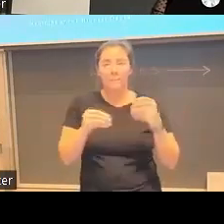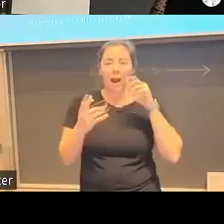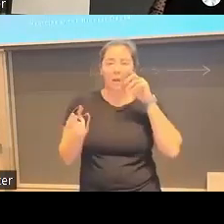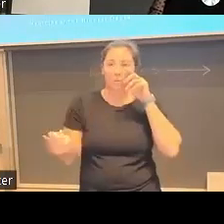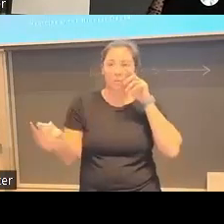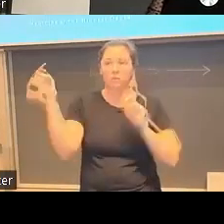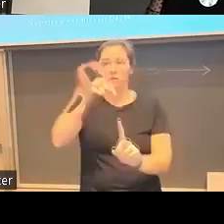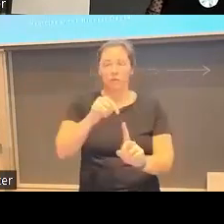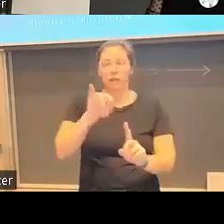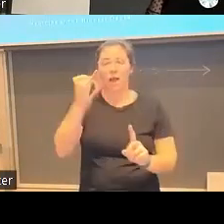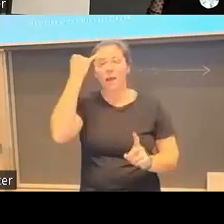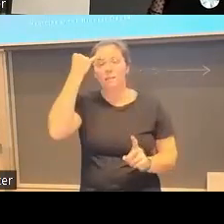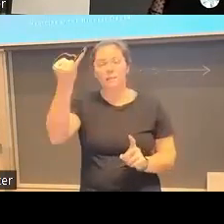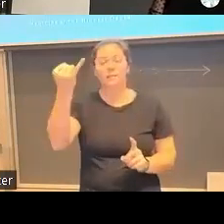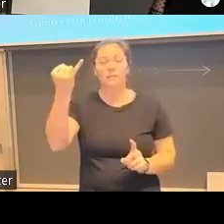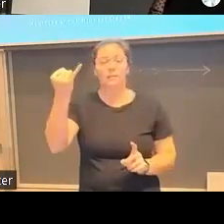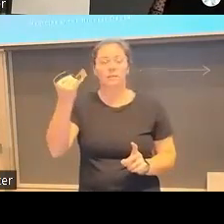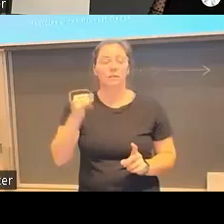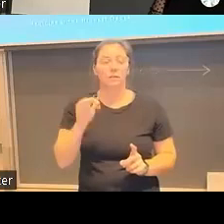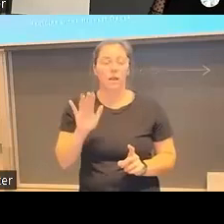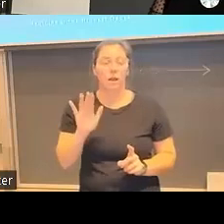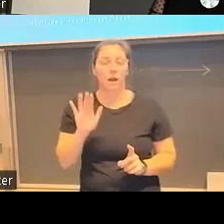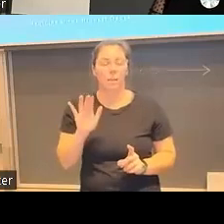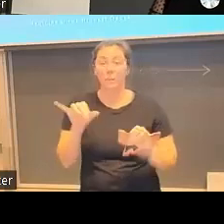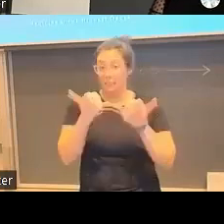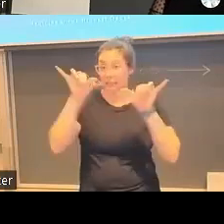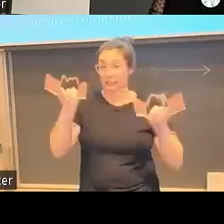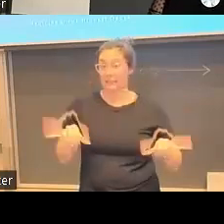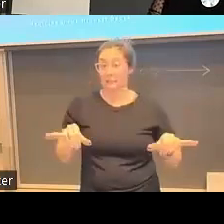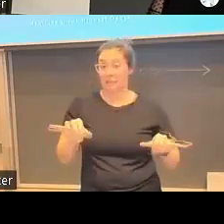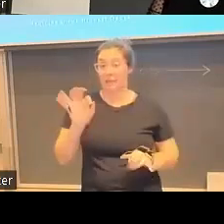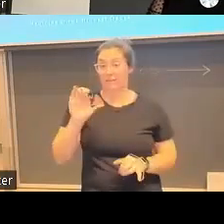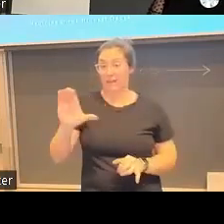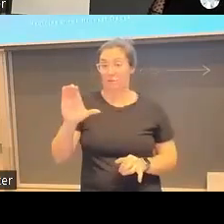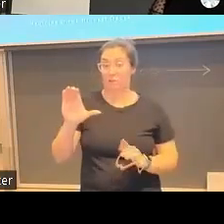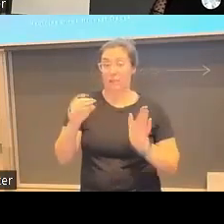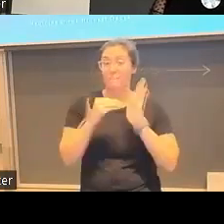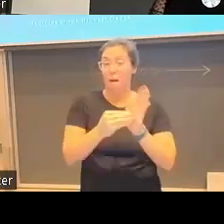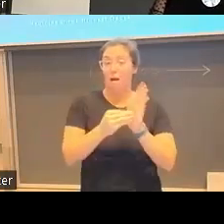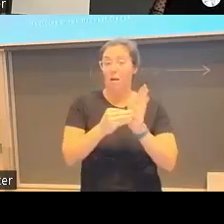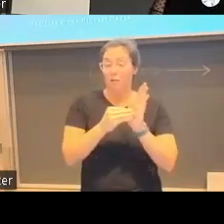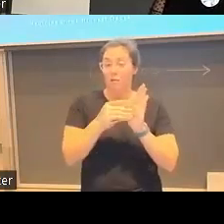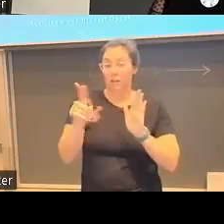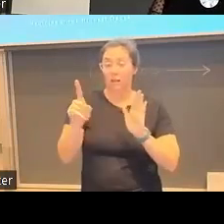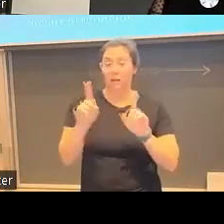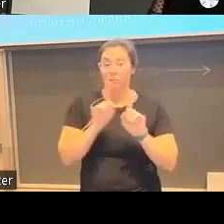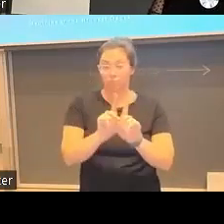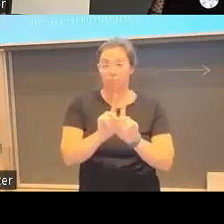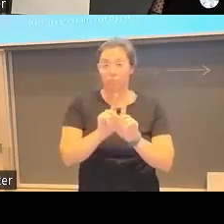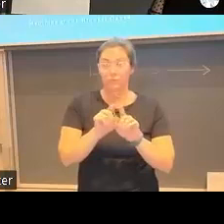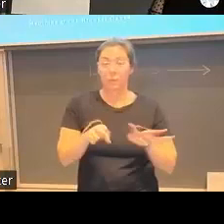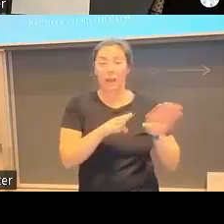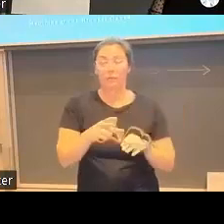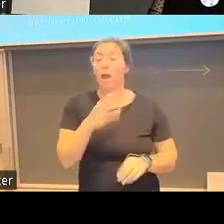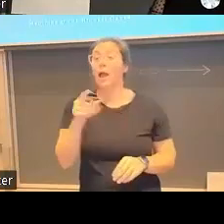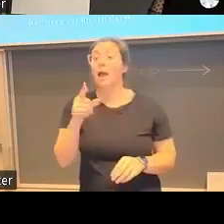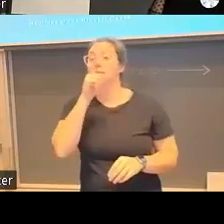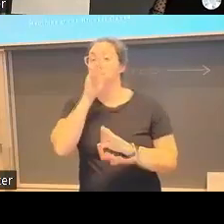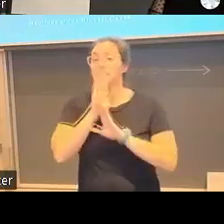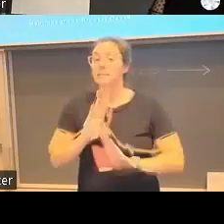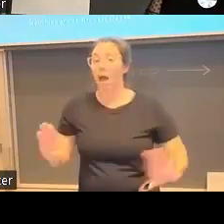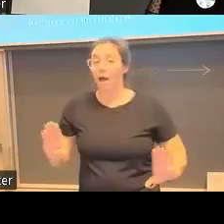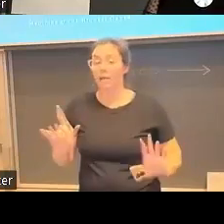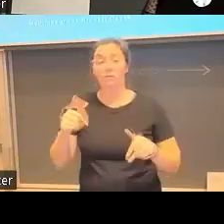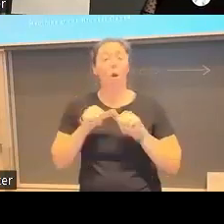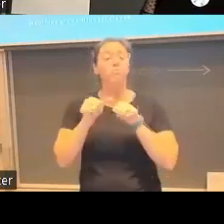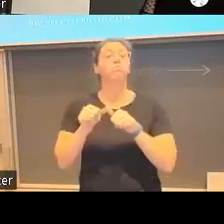it it's idea that um a system of M behavior and silence as uh asset for continuation of whatever